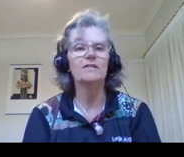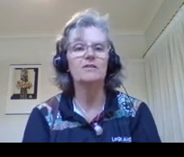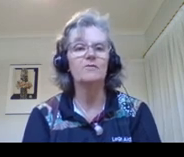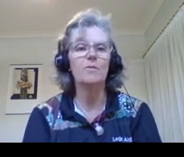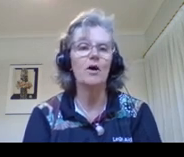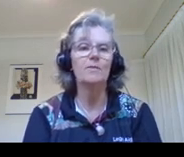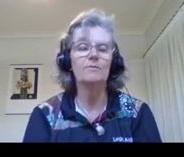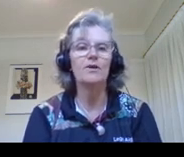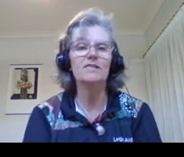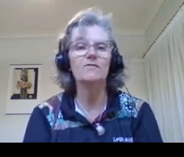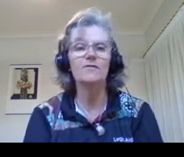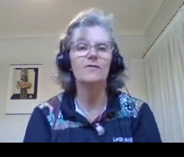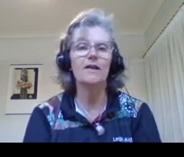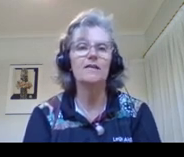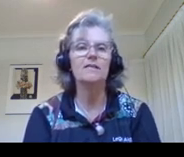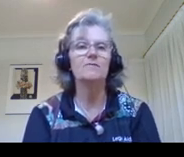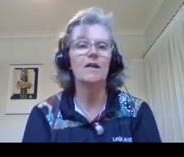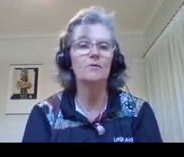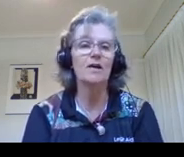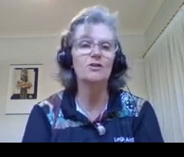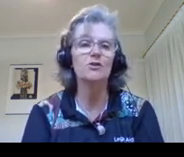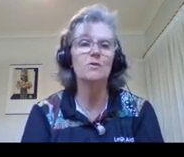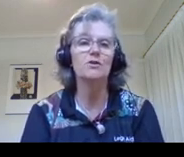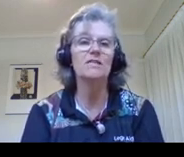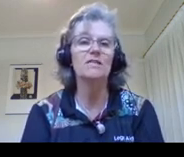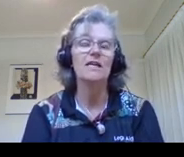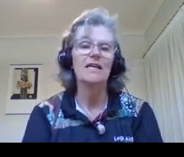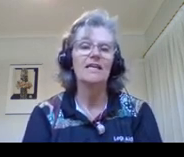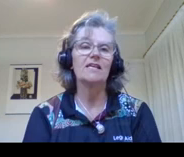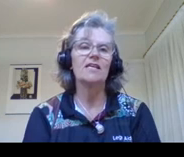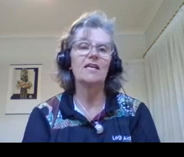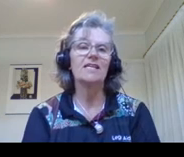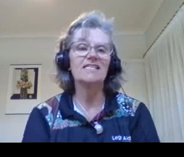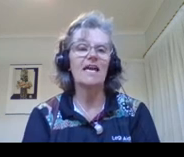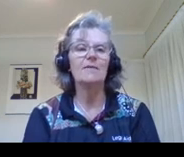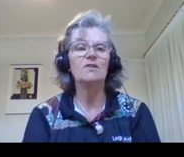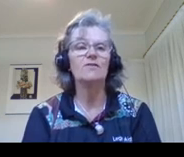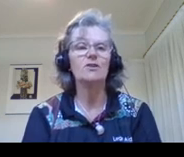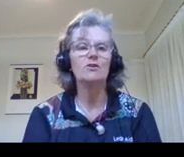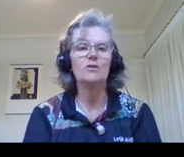if we buy a present for a friend and everyone contributes can you get scammed if you do that